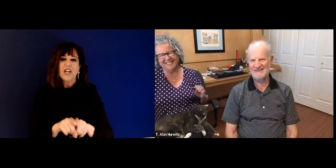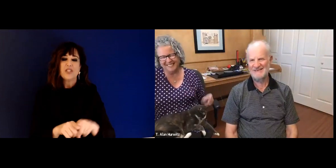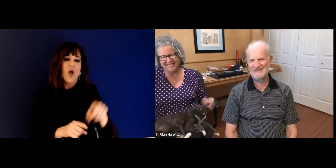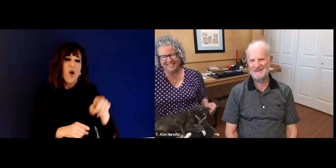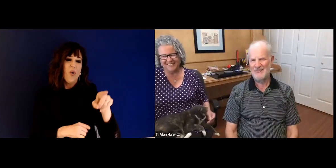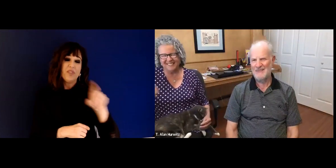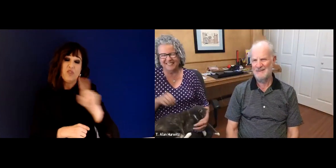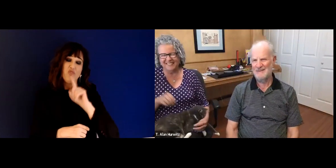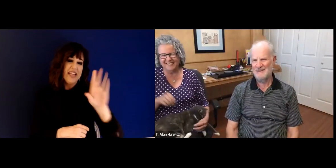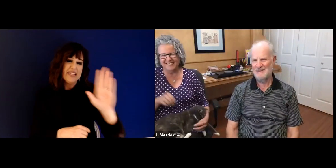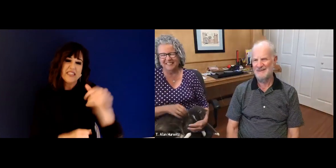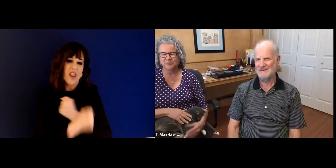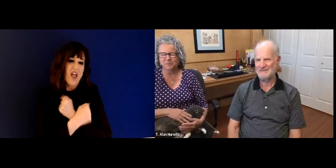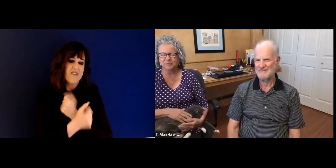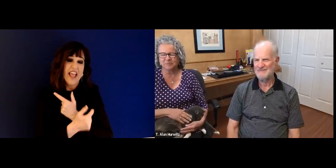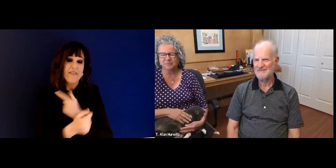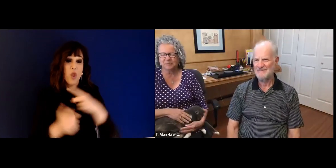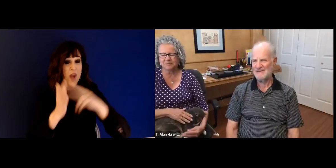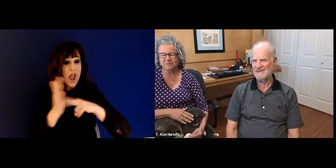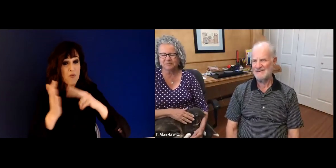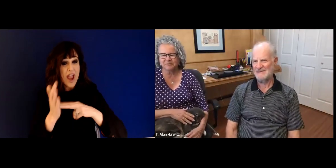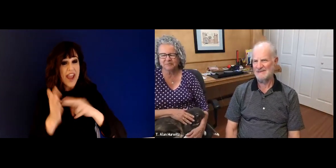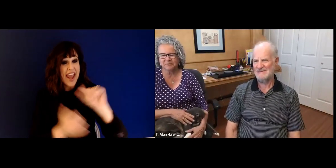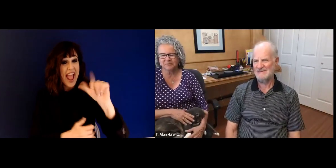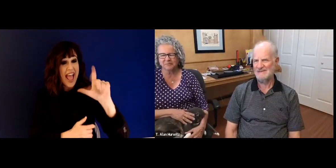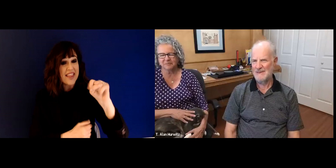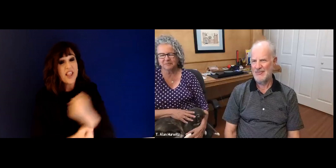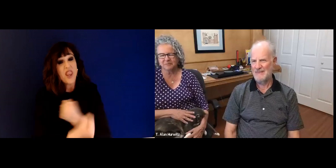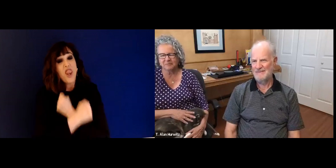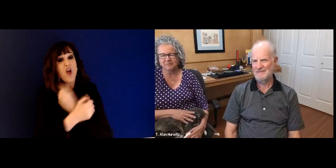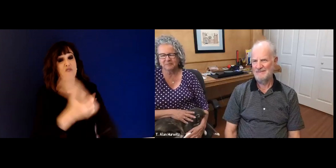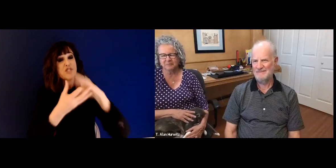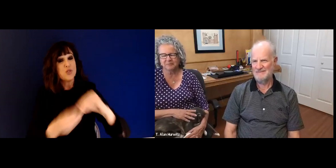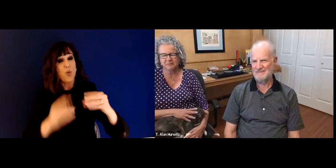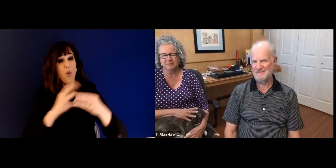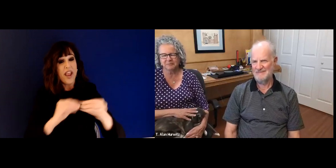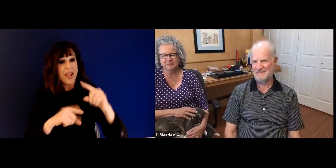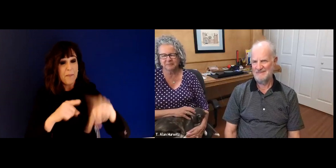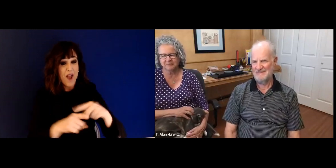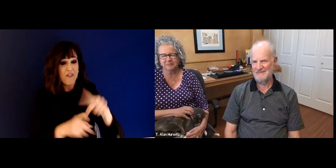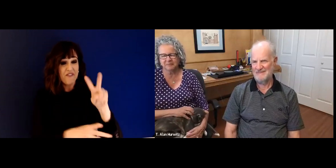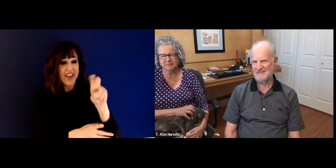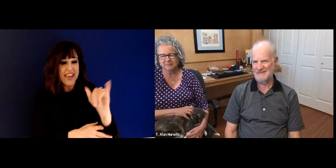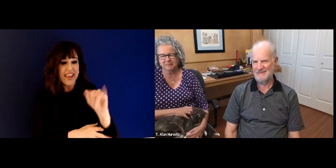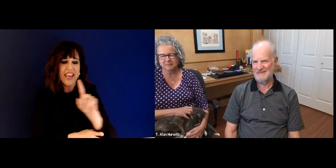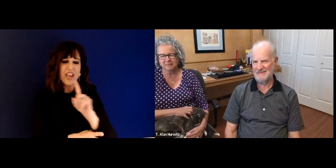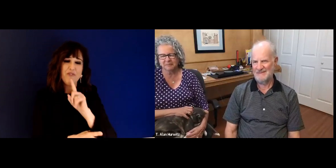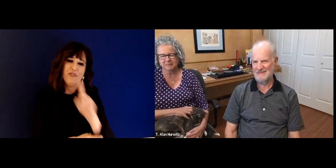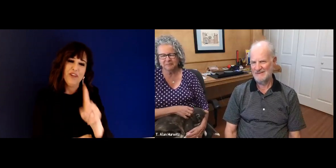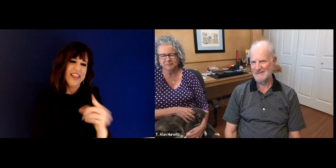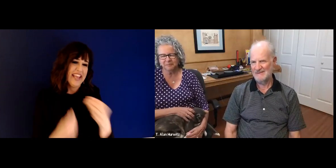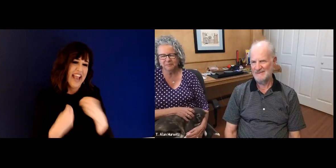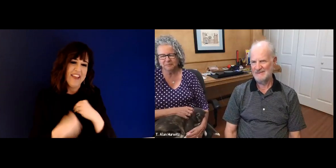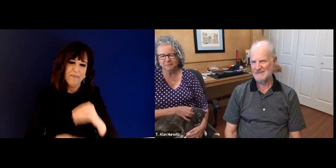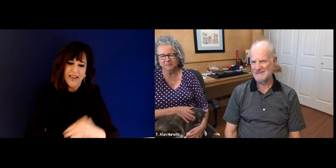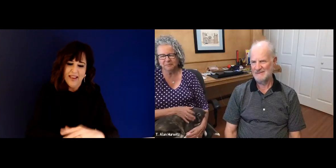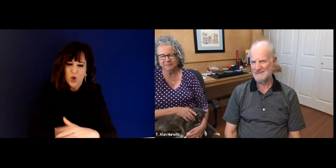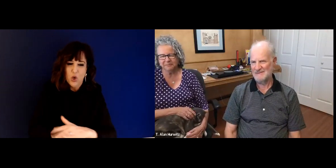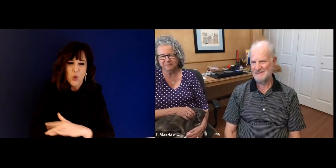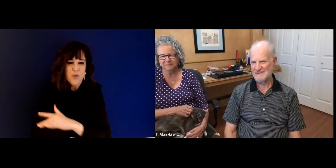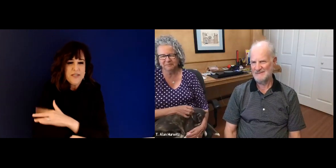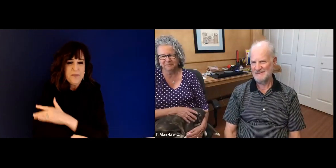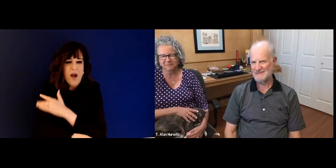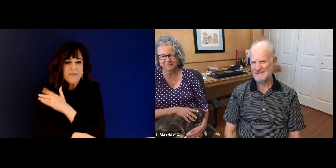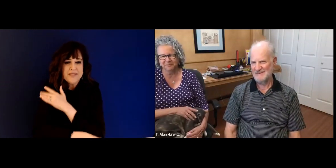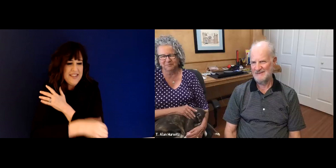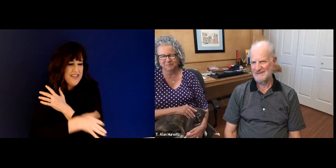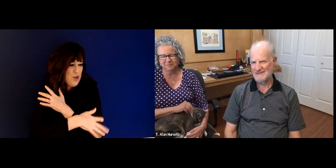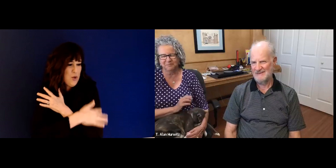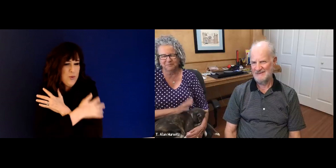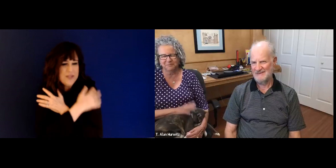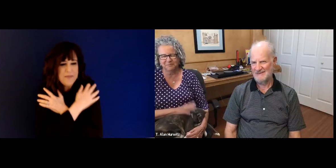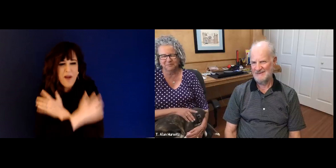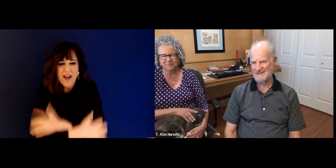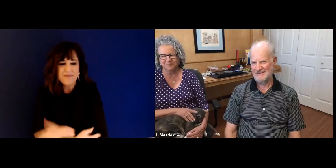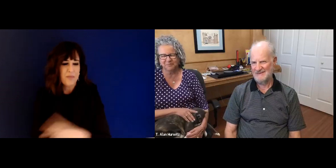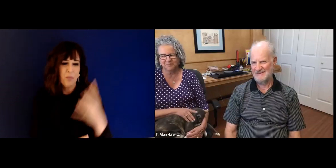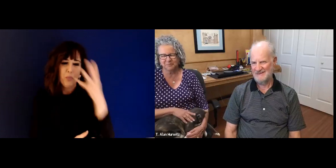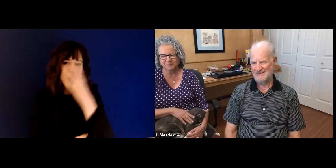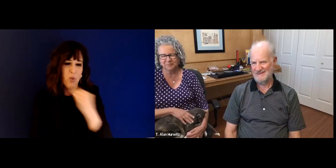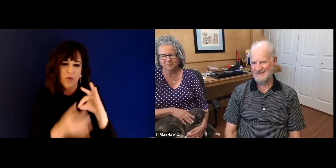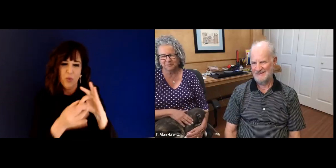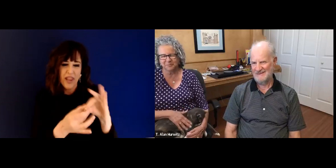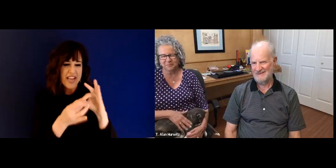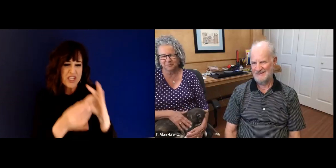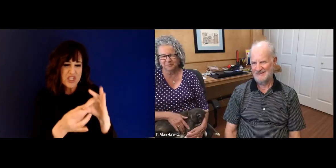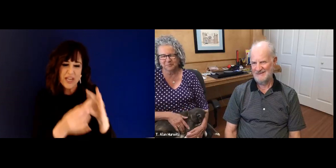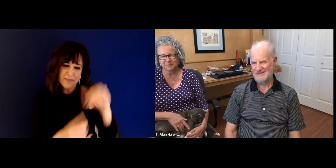birthday. Thank you. Now he is the love of her life, and the